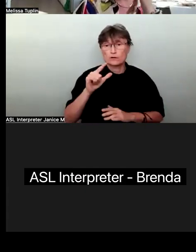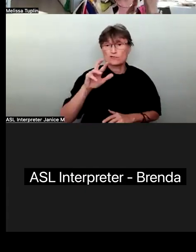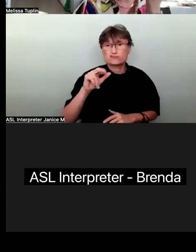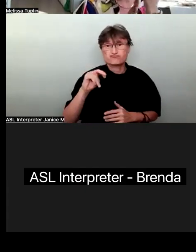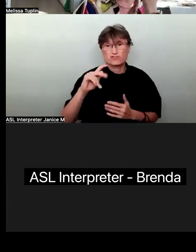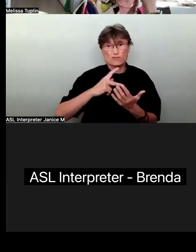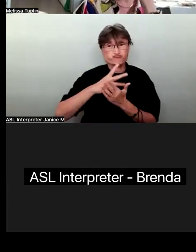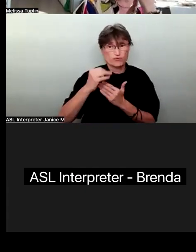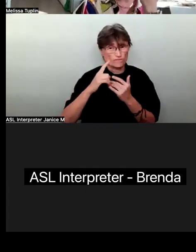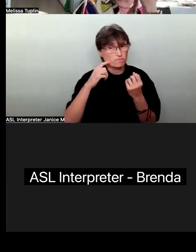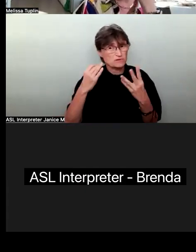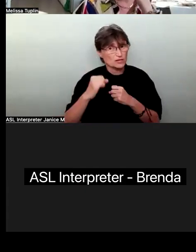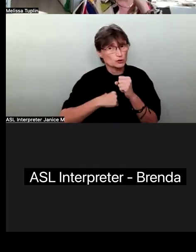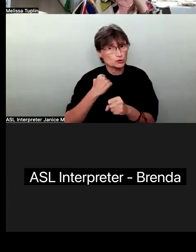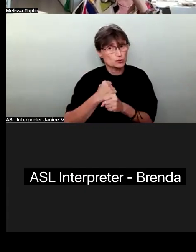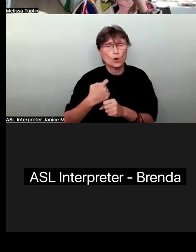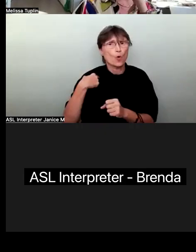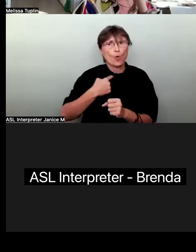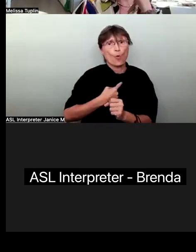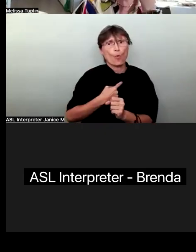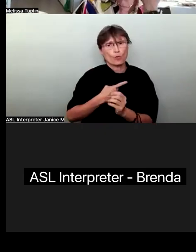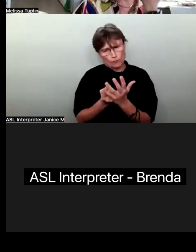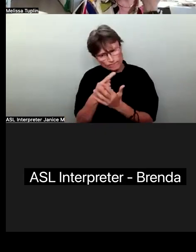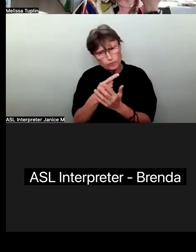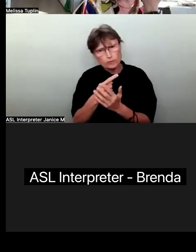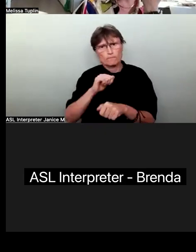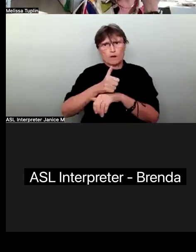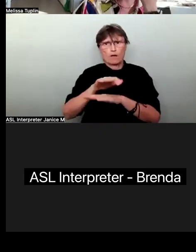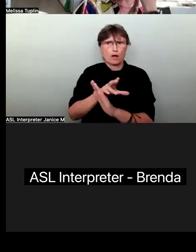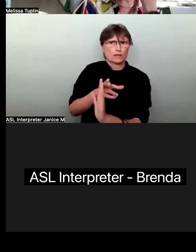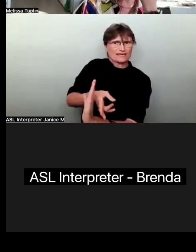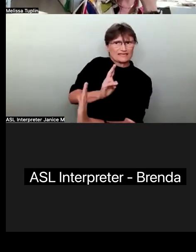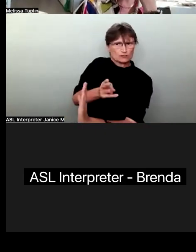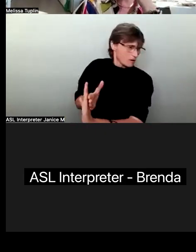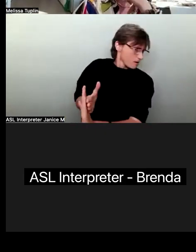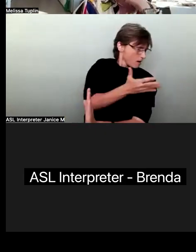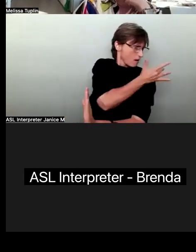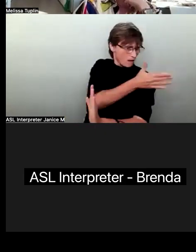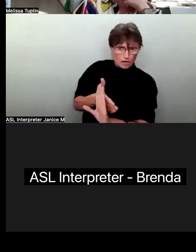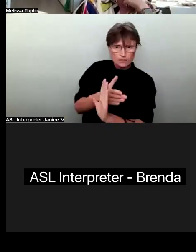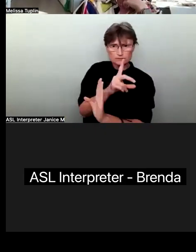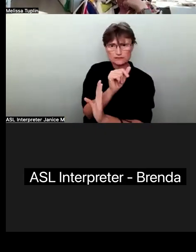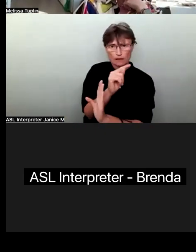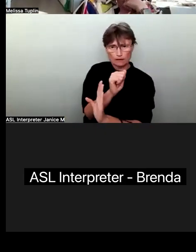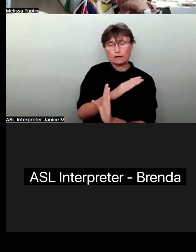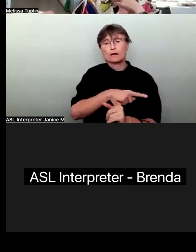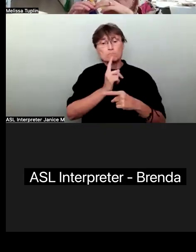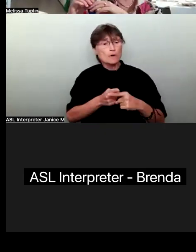analyzing historical data, reviewing community feedback from applicants, grantees and assessors,